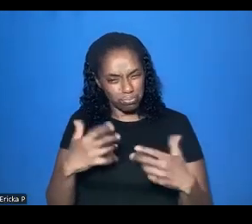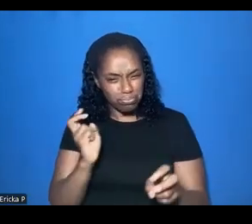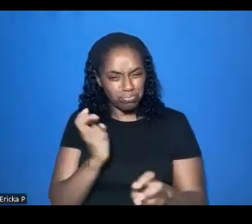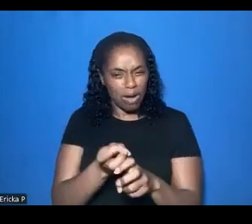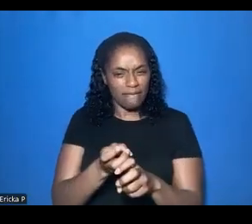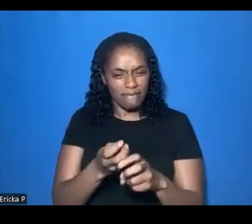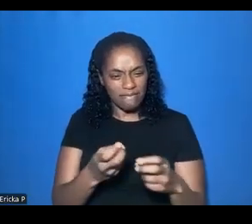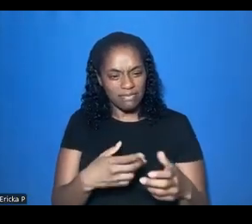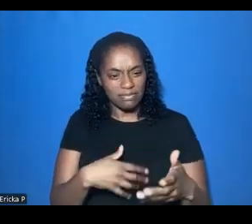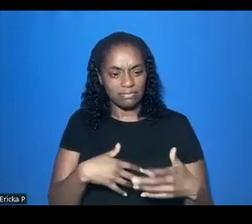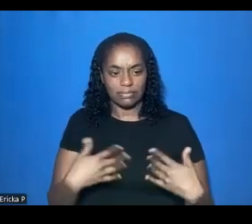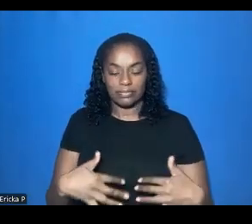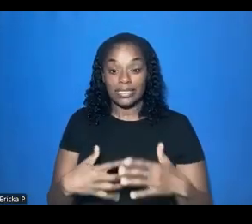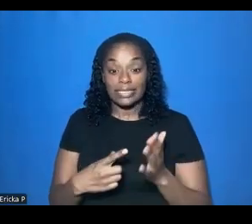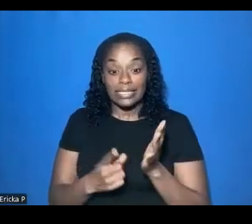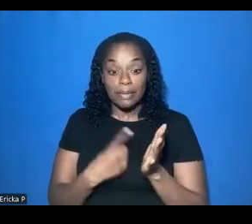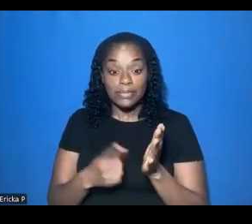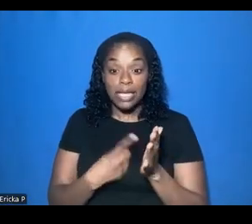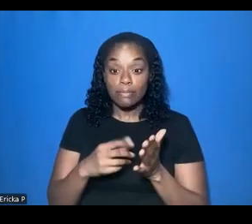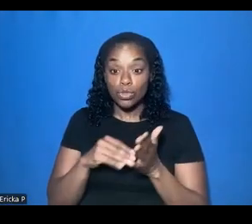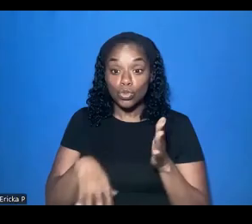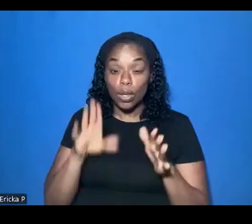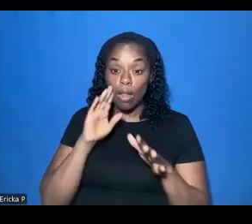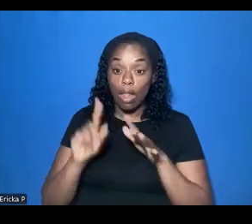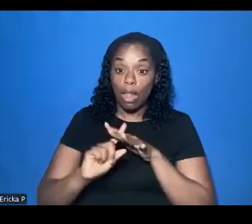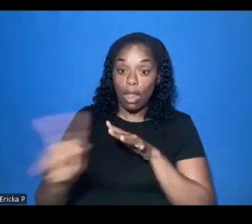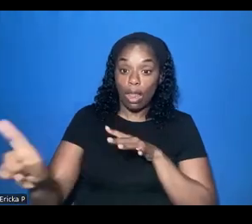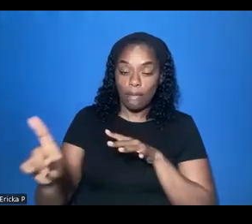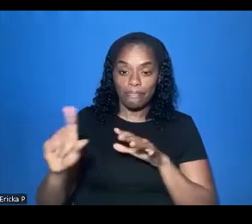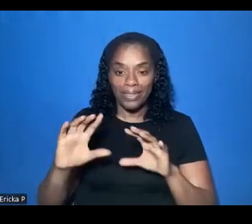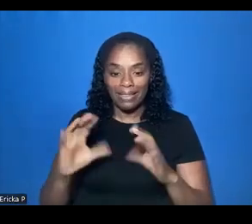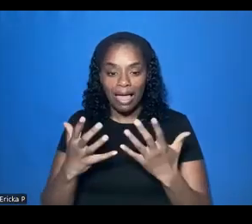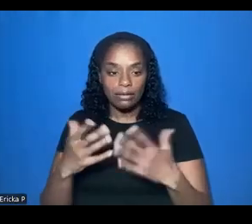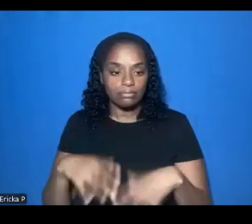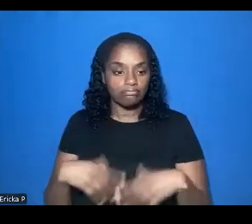Many times a student elopes or they run out of class. They fight.